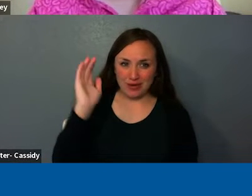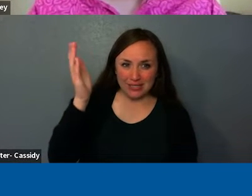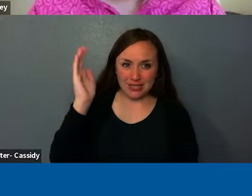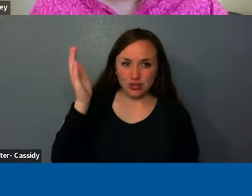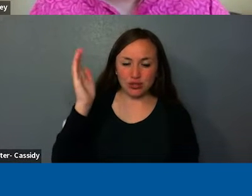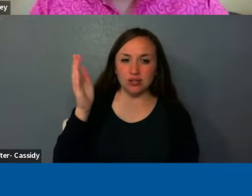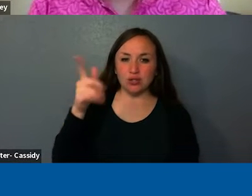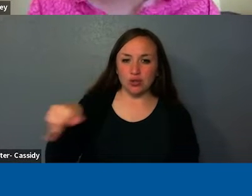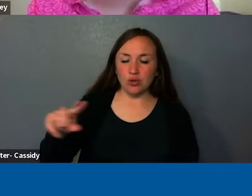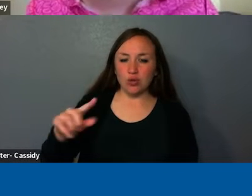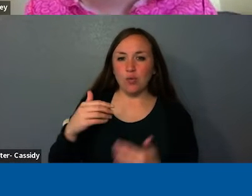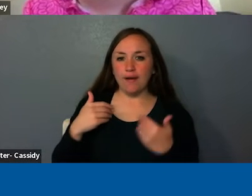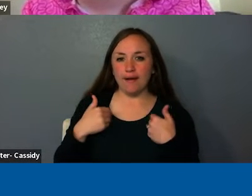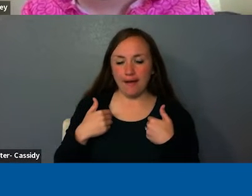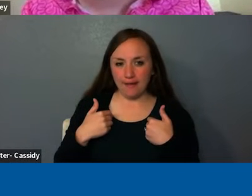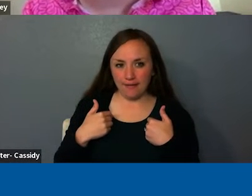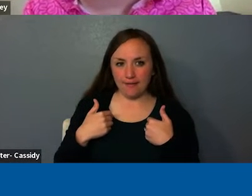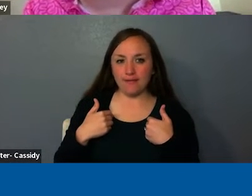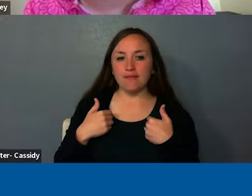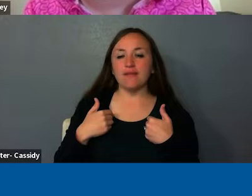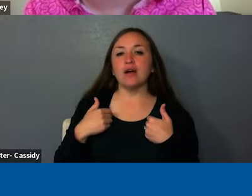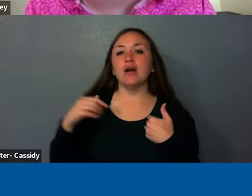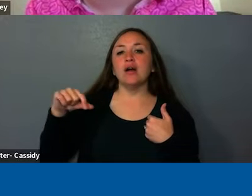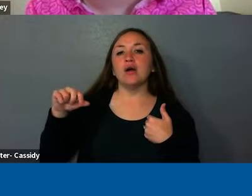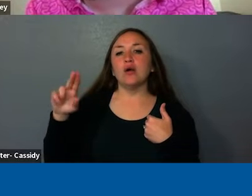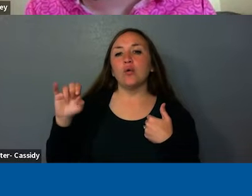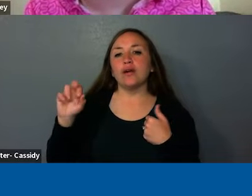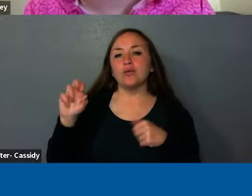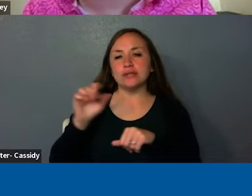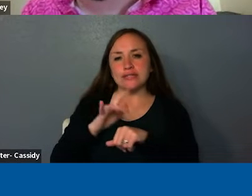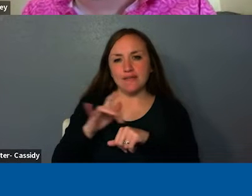You have media queries available to you for high contrast mode,